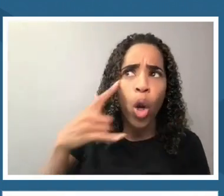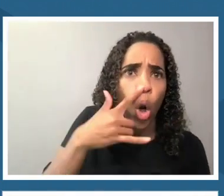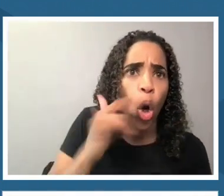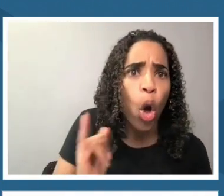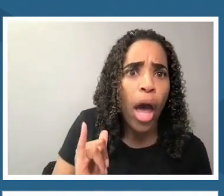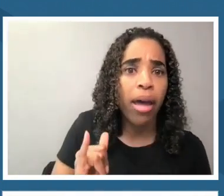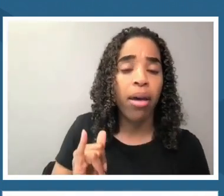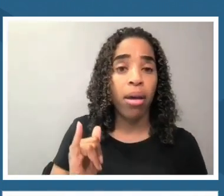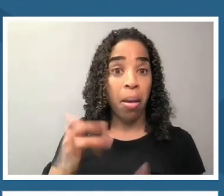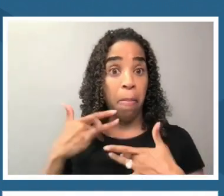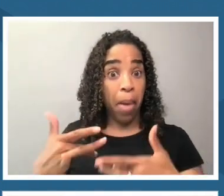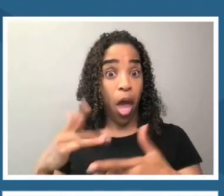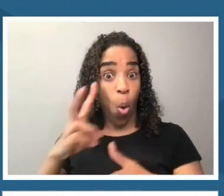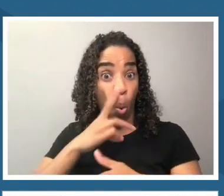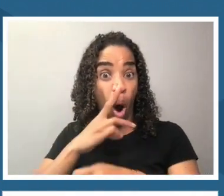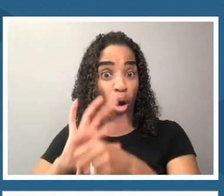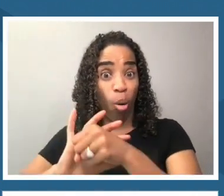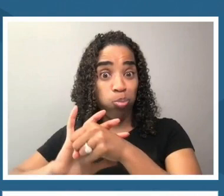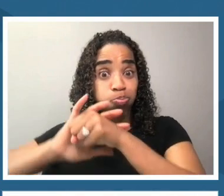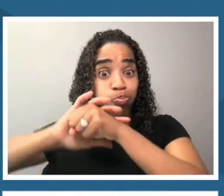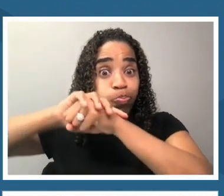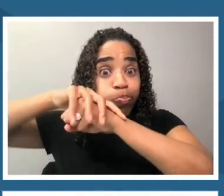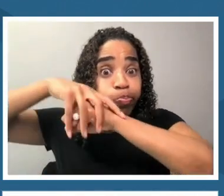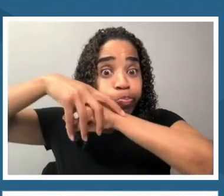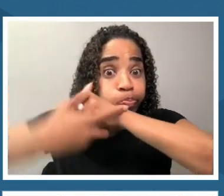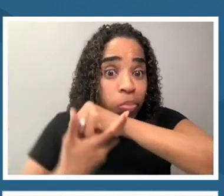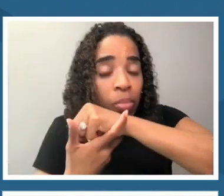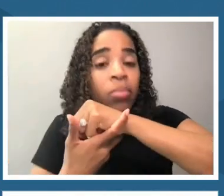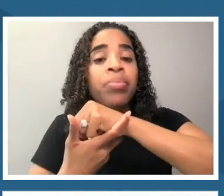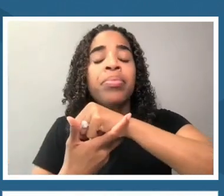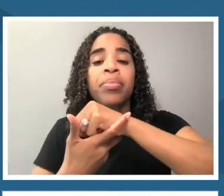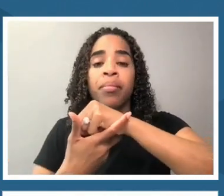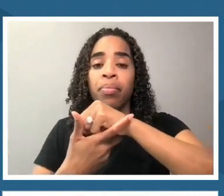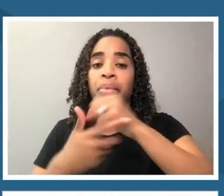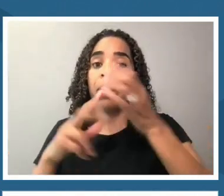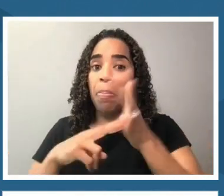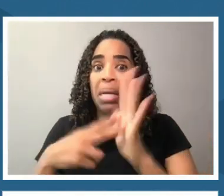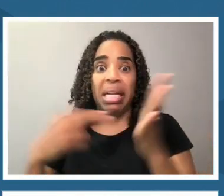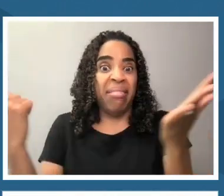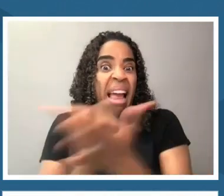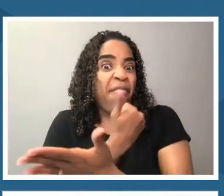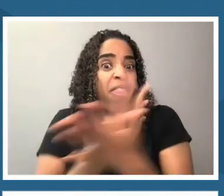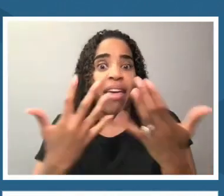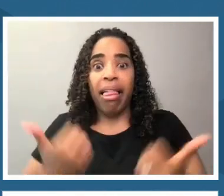worlds so the creatures inhabitants uh